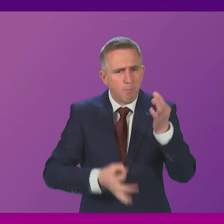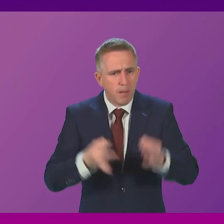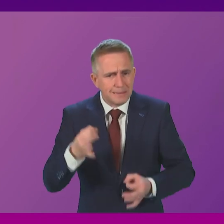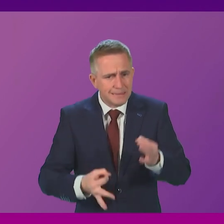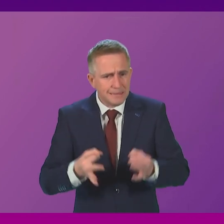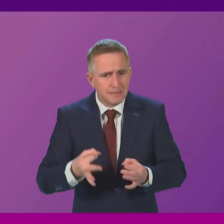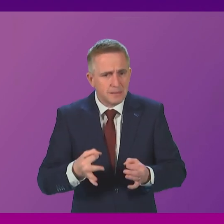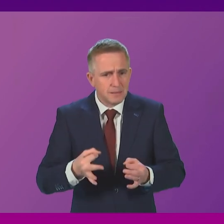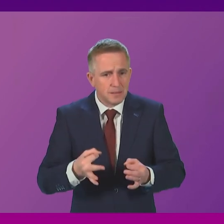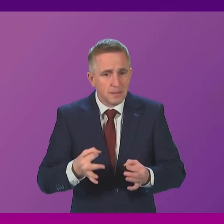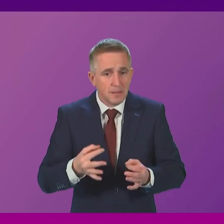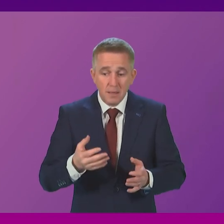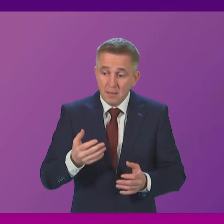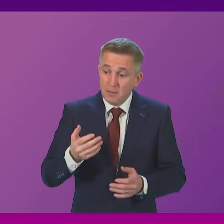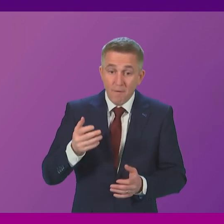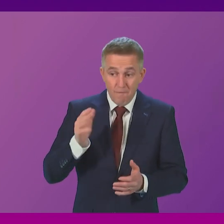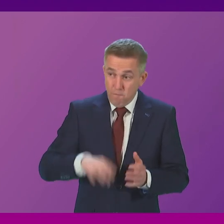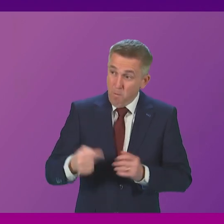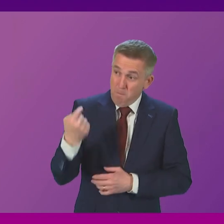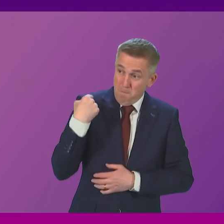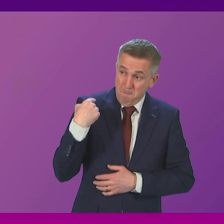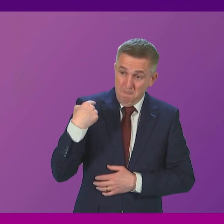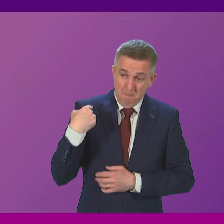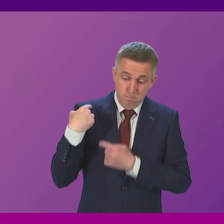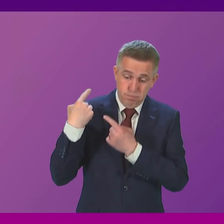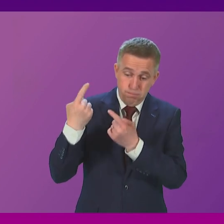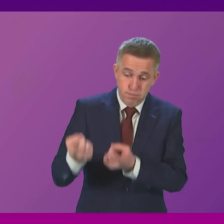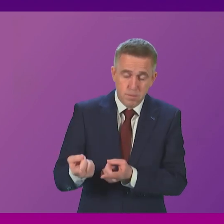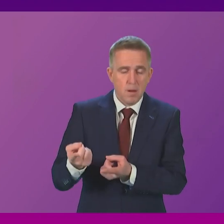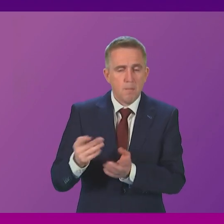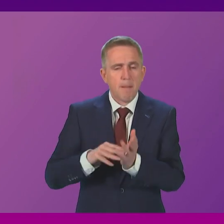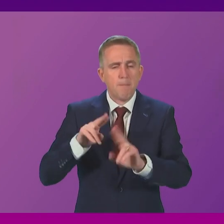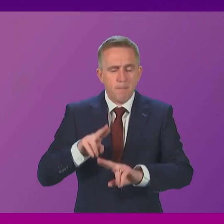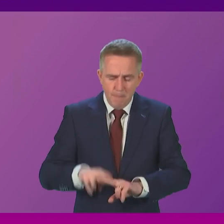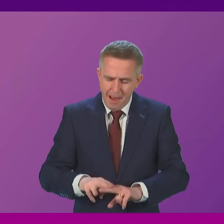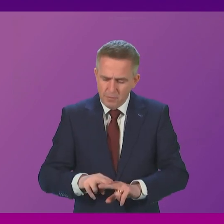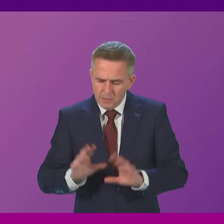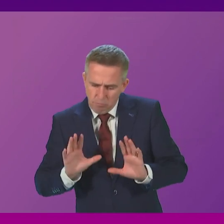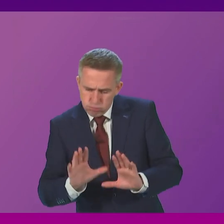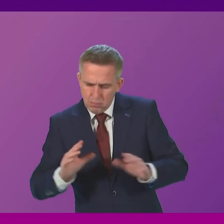From that day to this very moment, they have encouraged me every single step of the way.